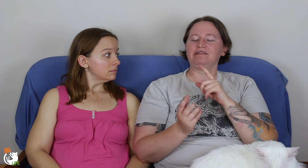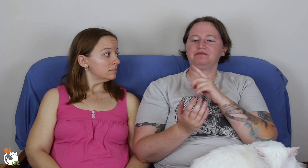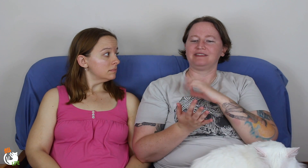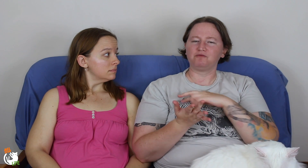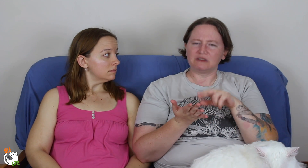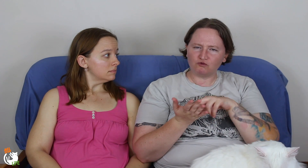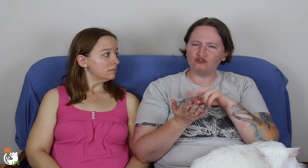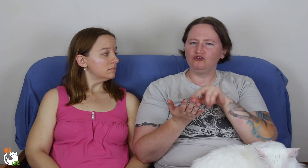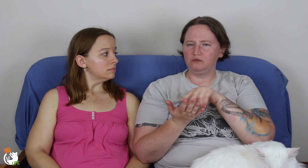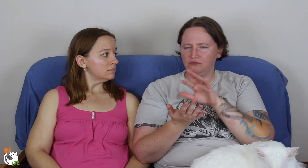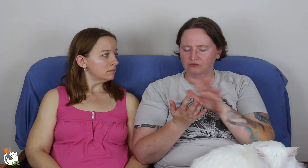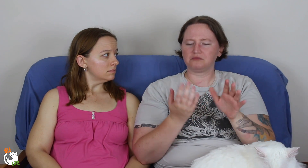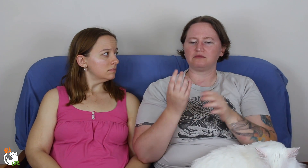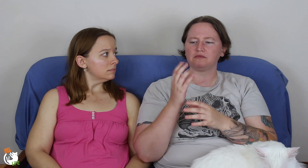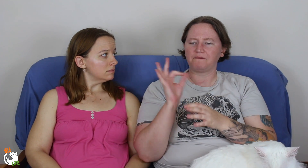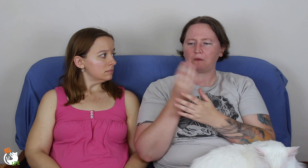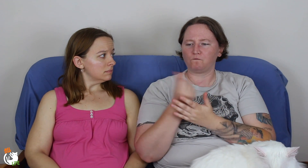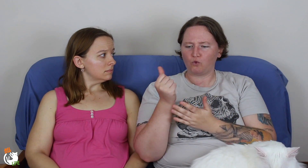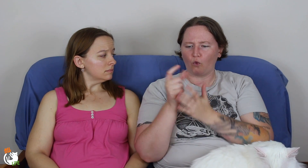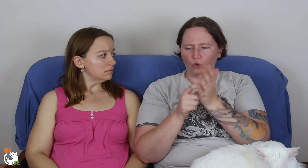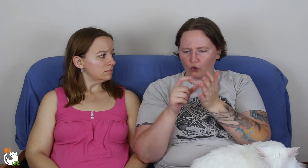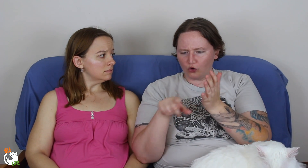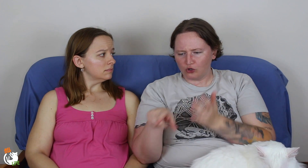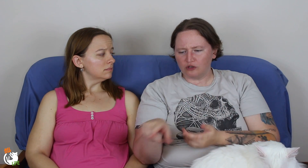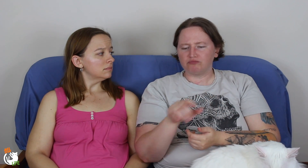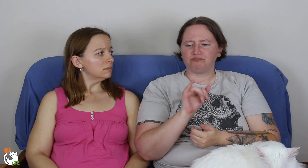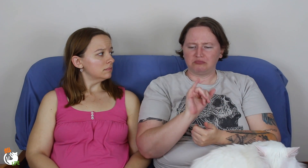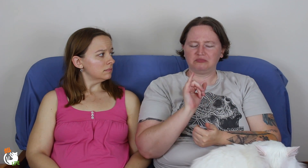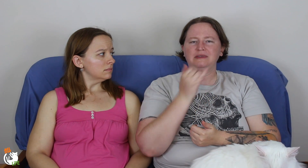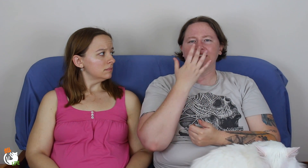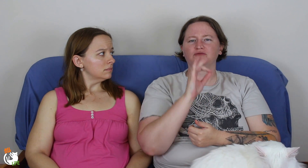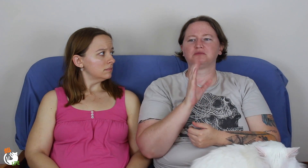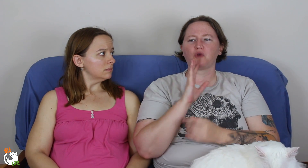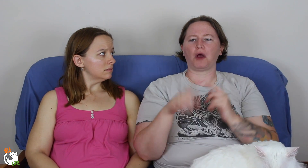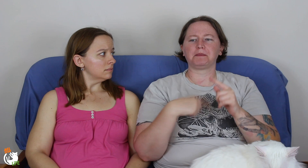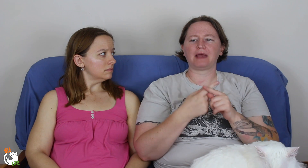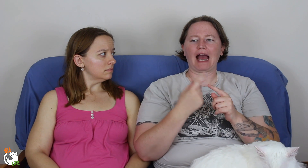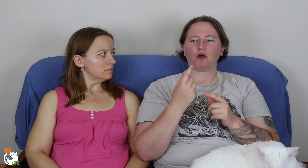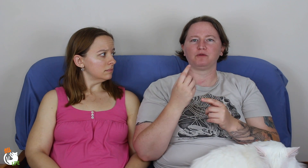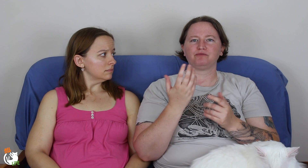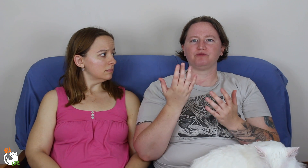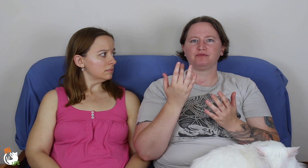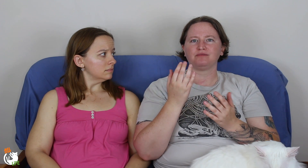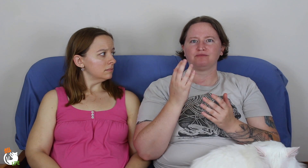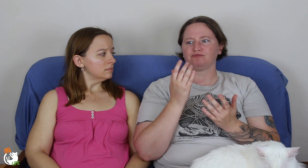But then when we did our research, we found a few articles and it was interesting because it talked about